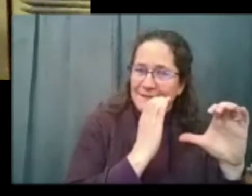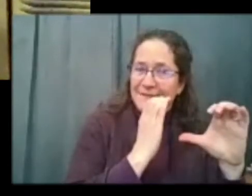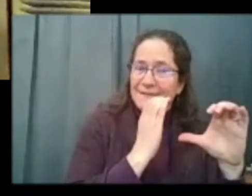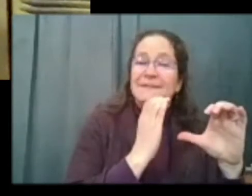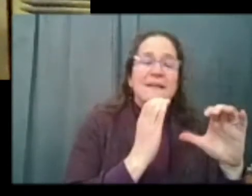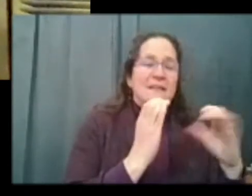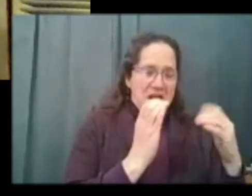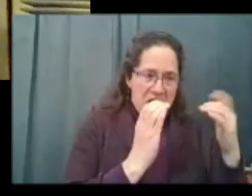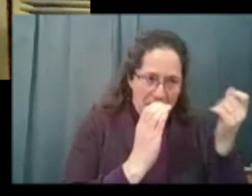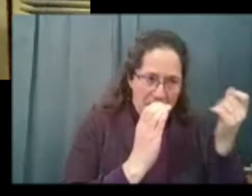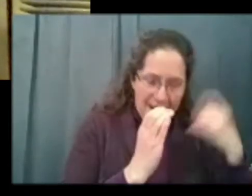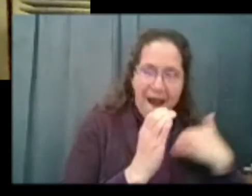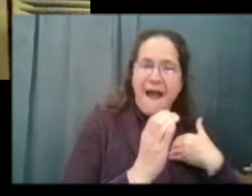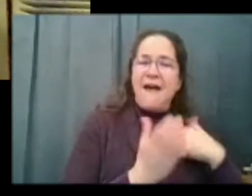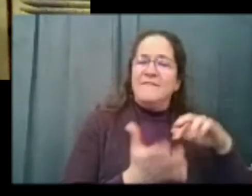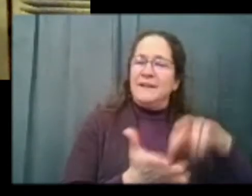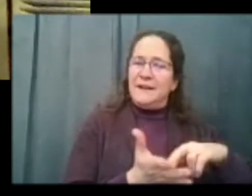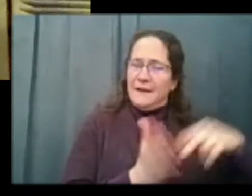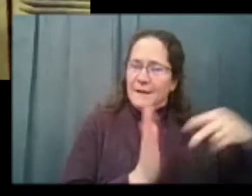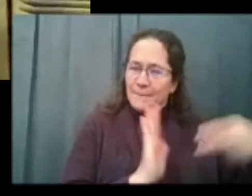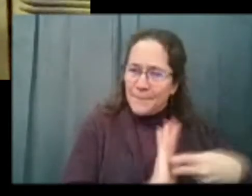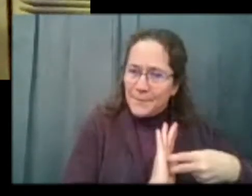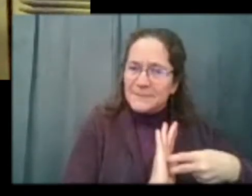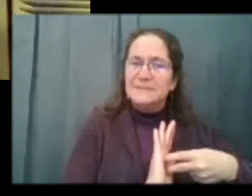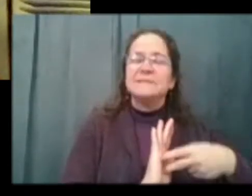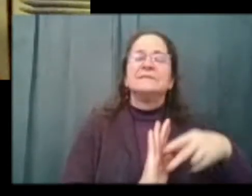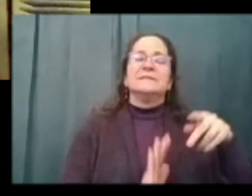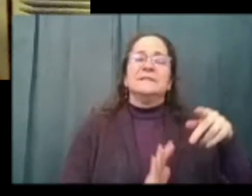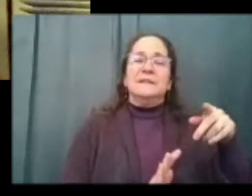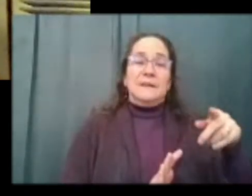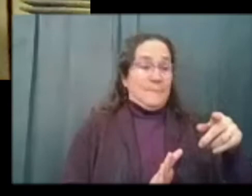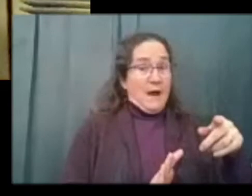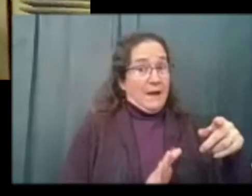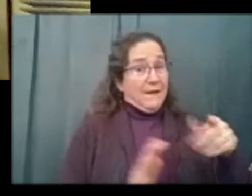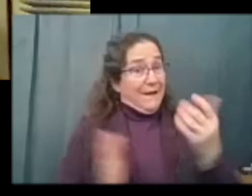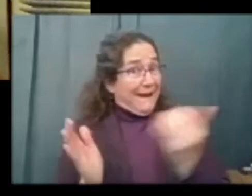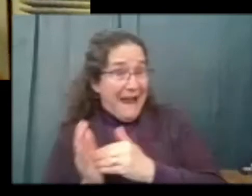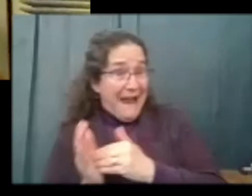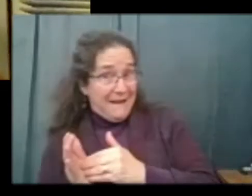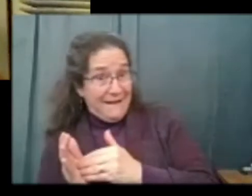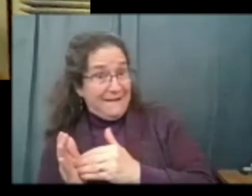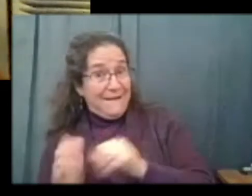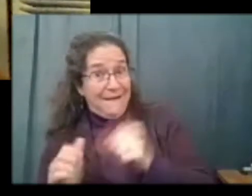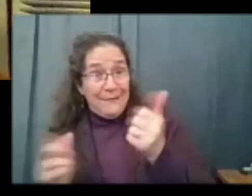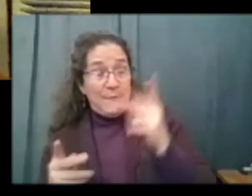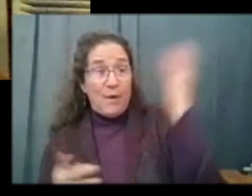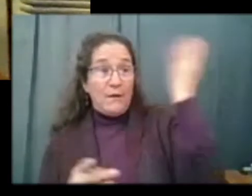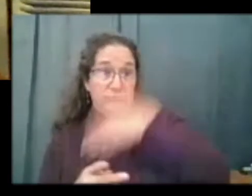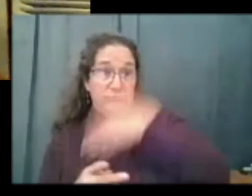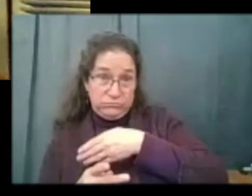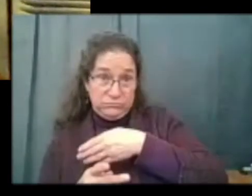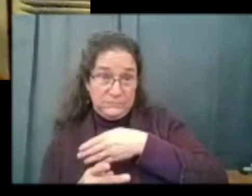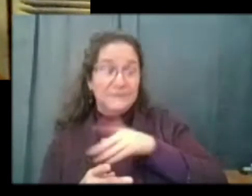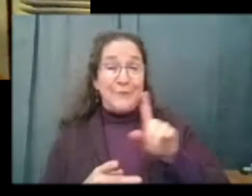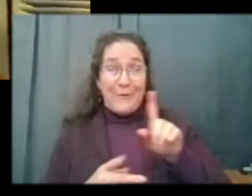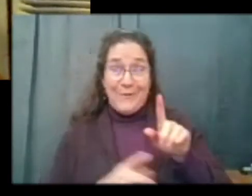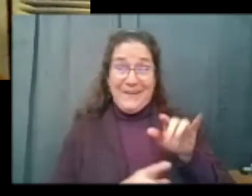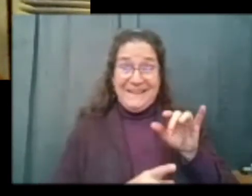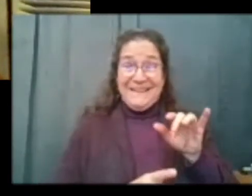and definitely understands the meaning behind it. But not everybody would, so one of the things that we need to get better at, I think,